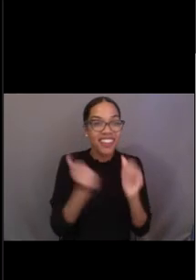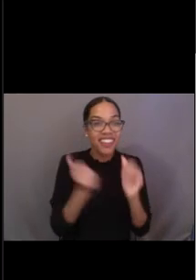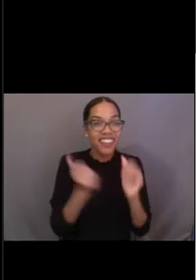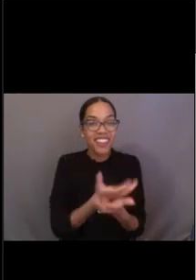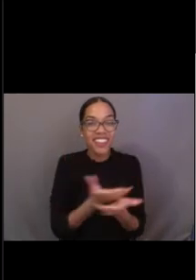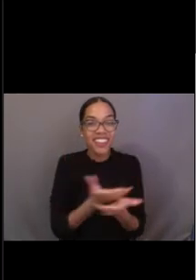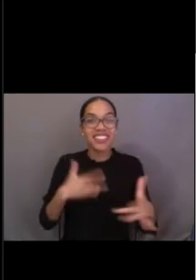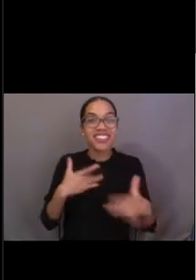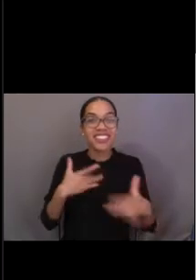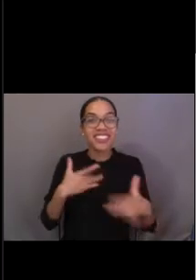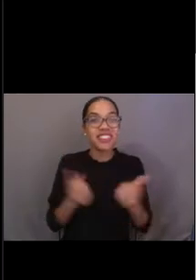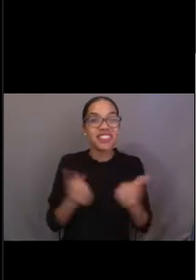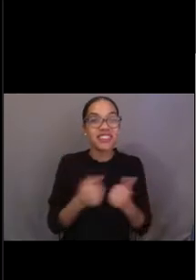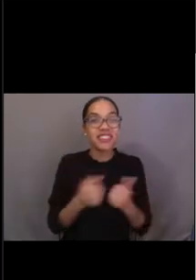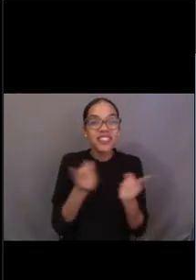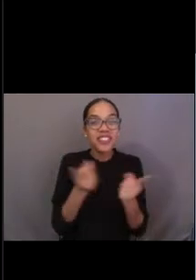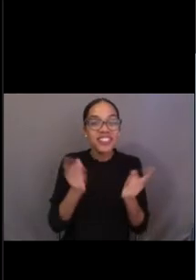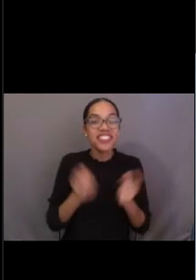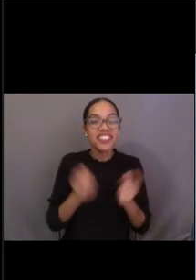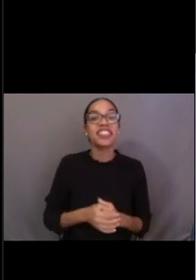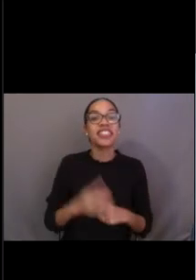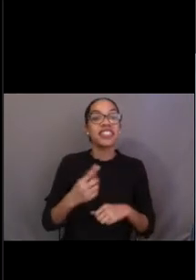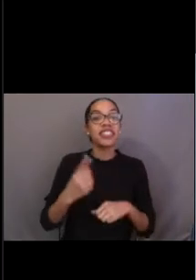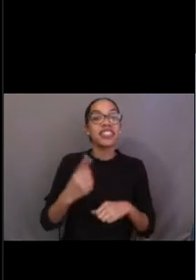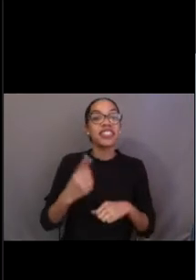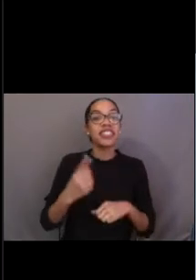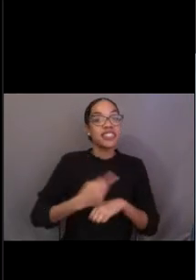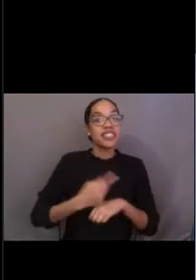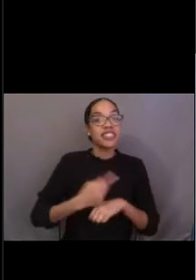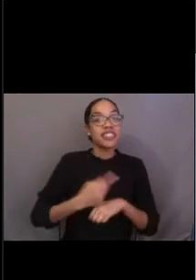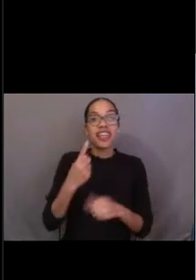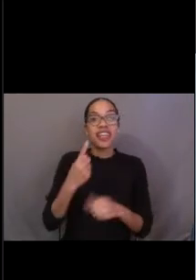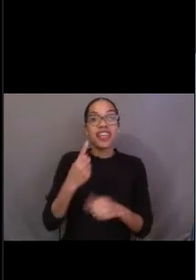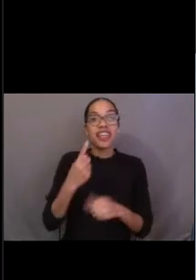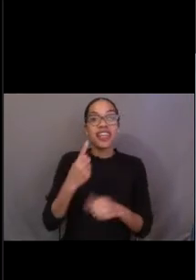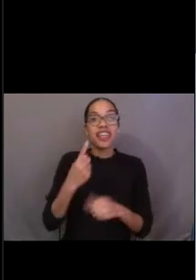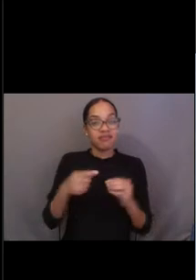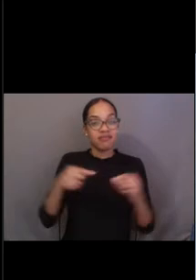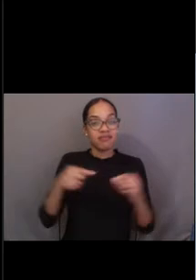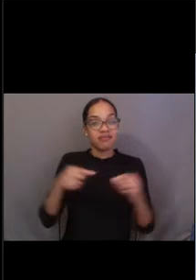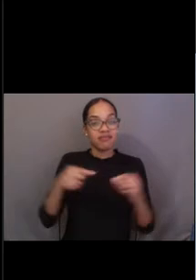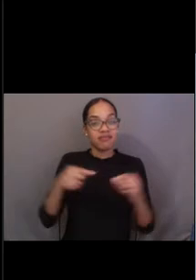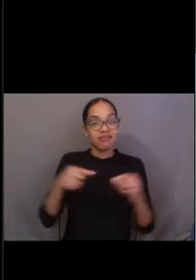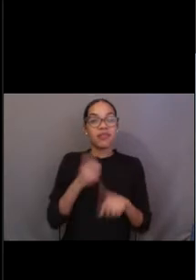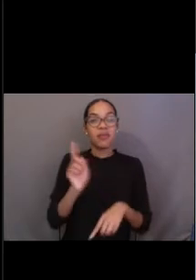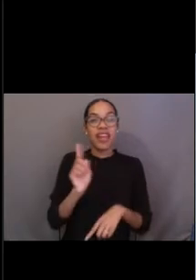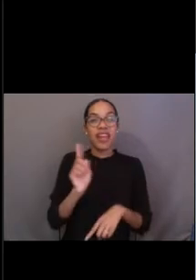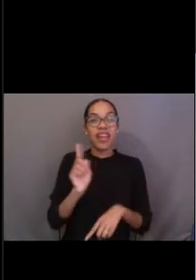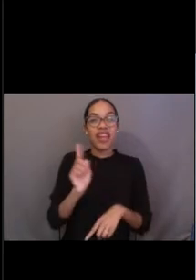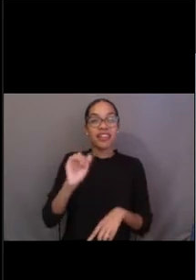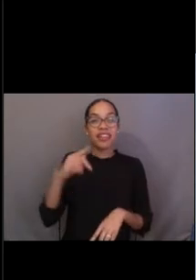Today I am talking to you from Cape Cod, Massachusetts. If you look down here in the corner,